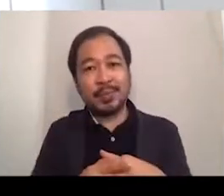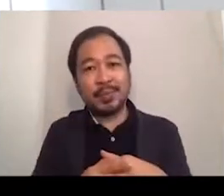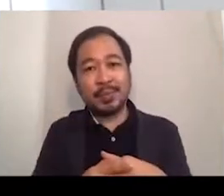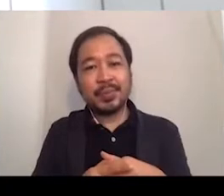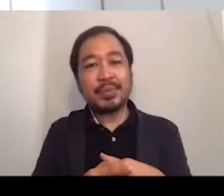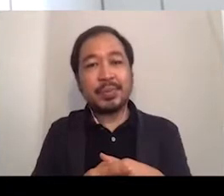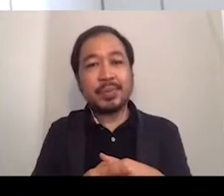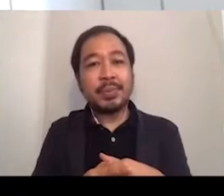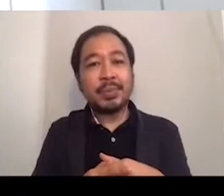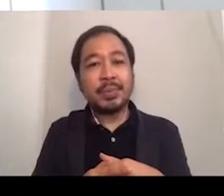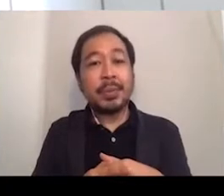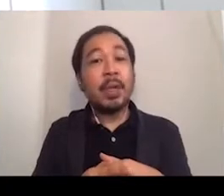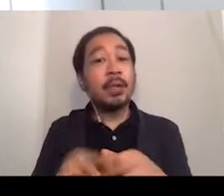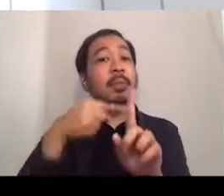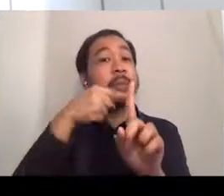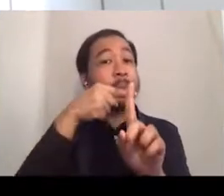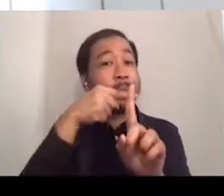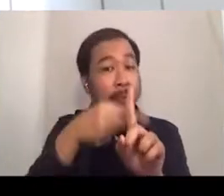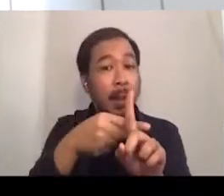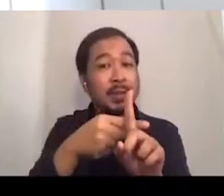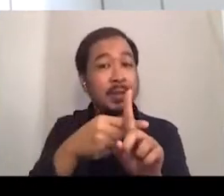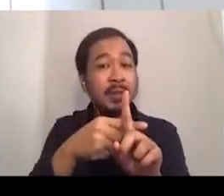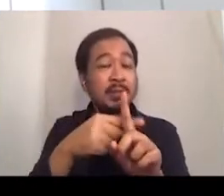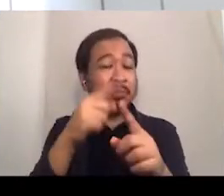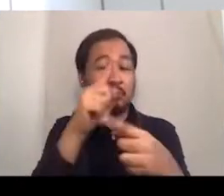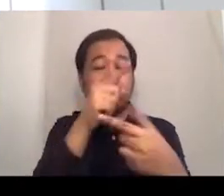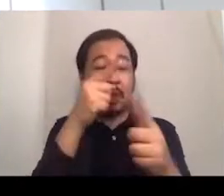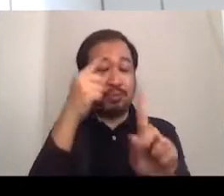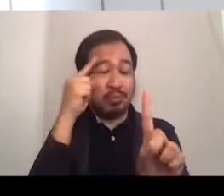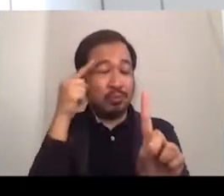in particular persons of disabilities, are also put in place.